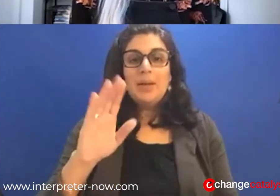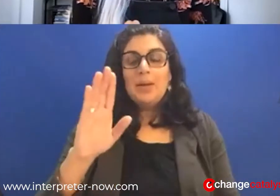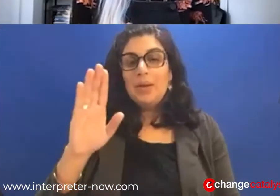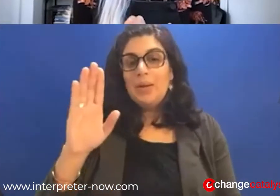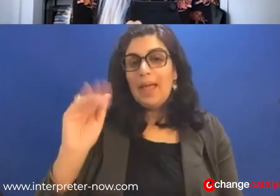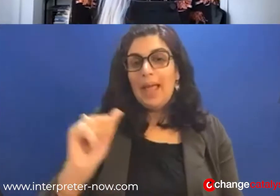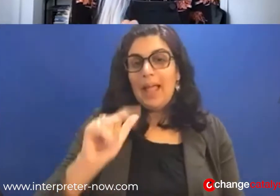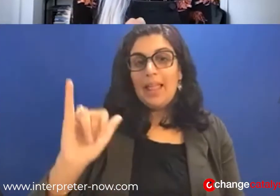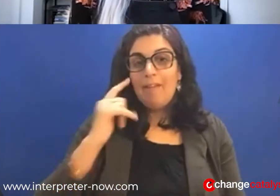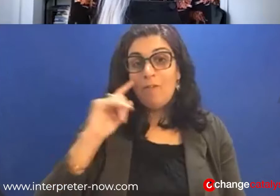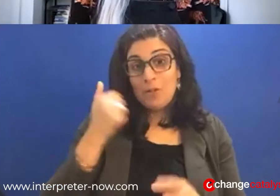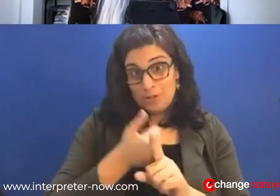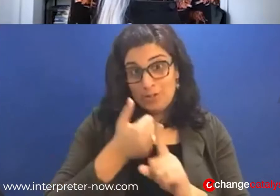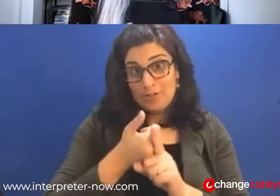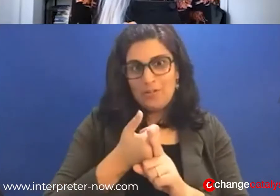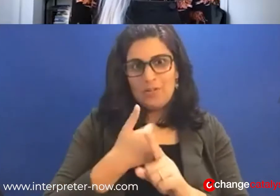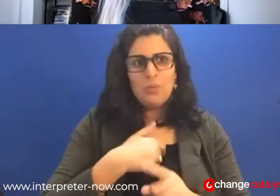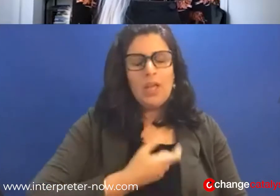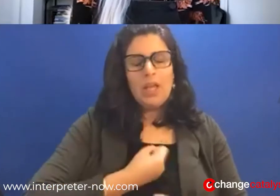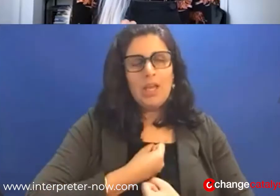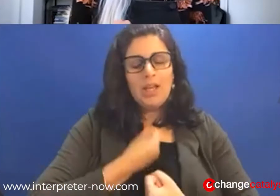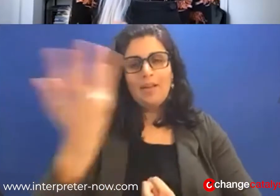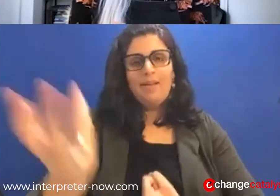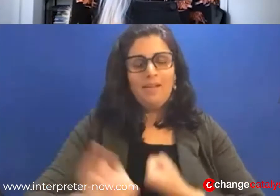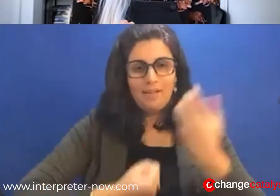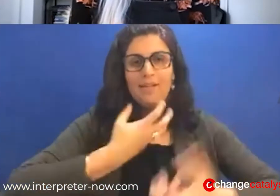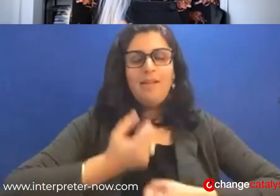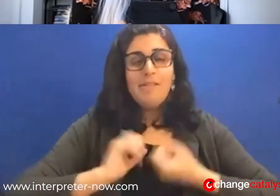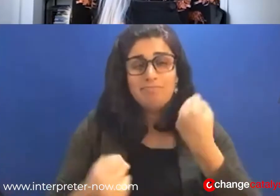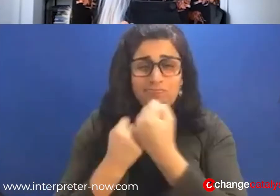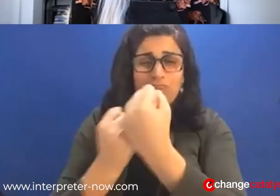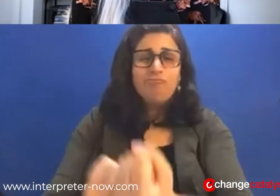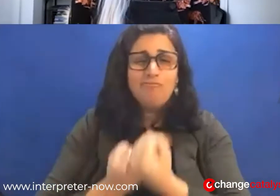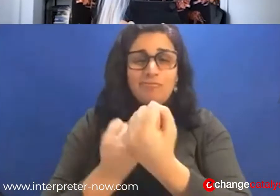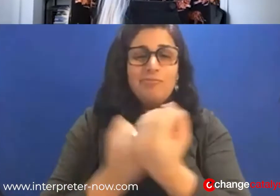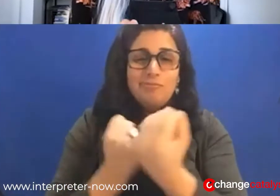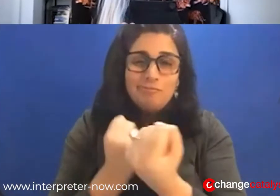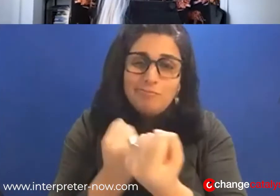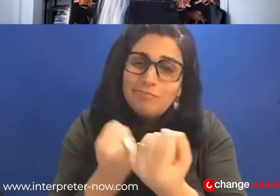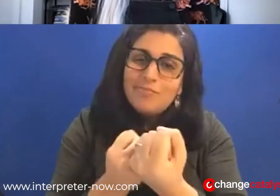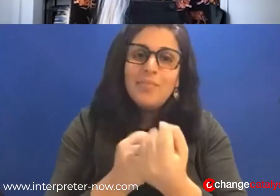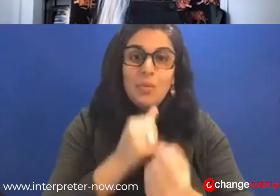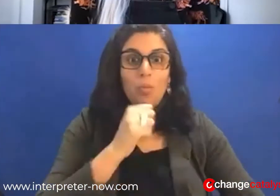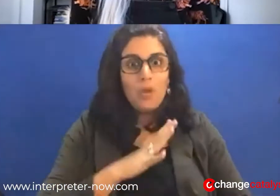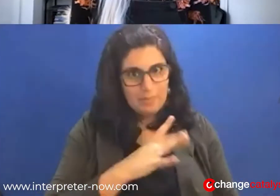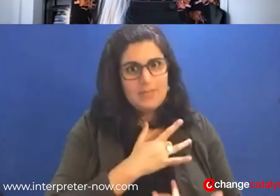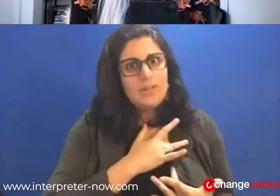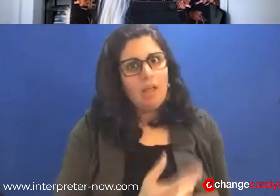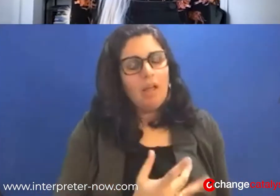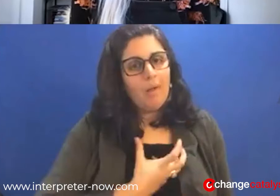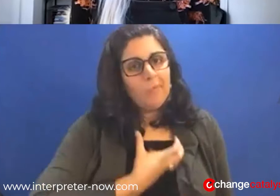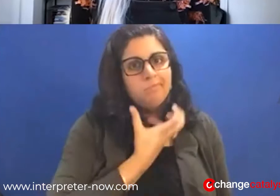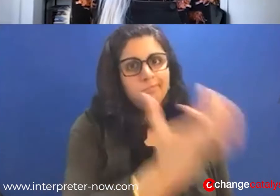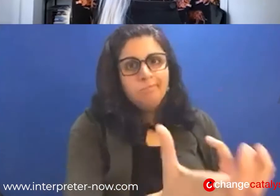Because we give so much to others often, especially, I think women inherently are givers, right?